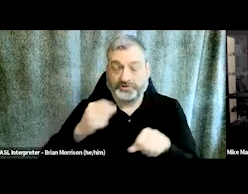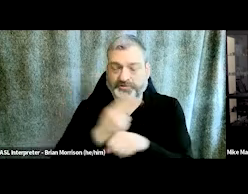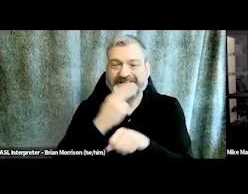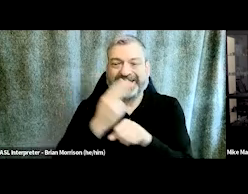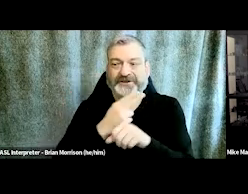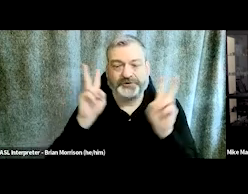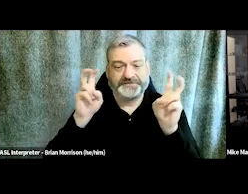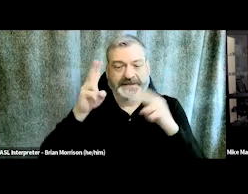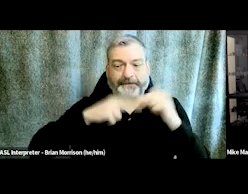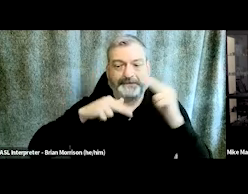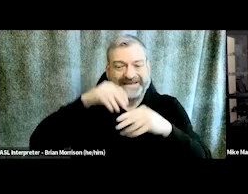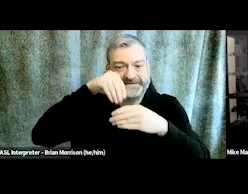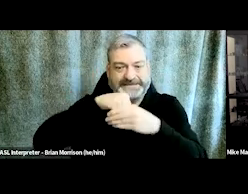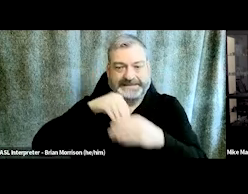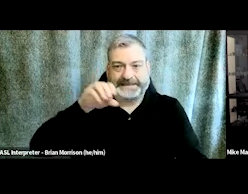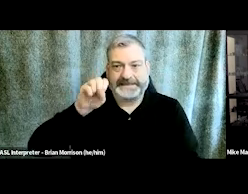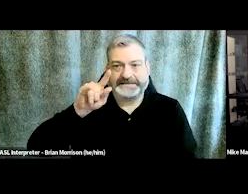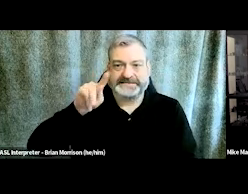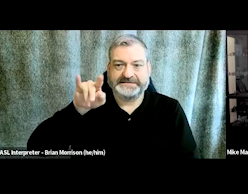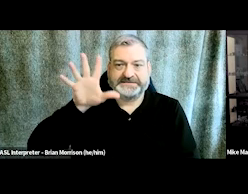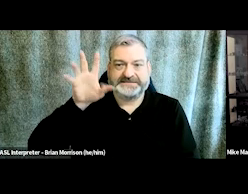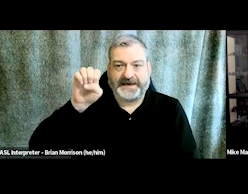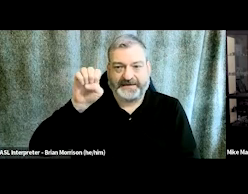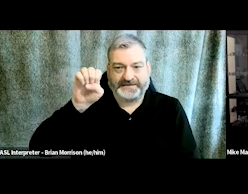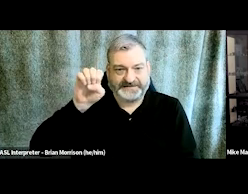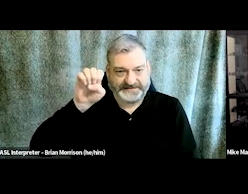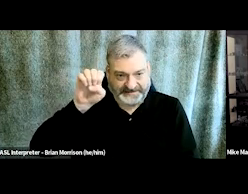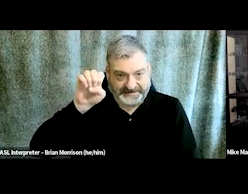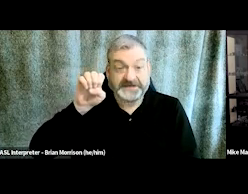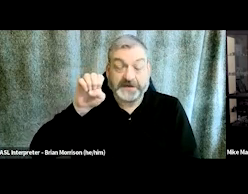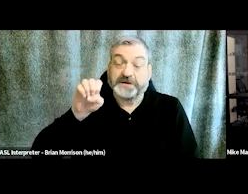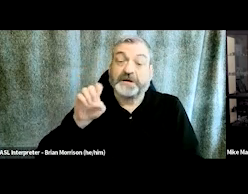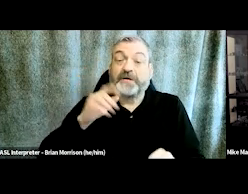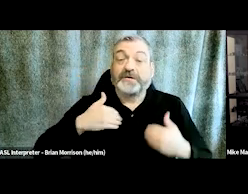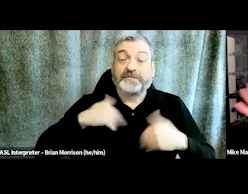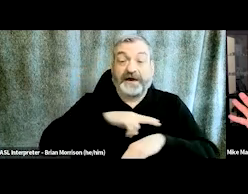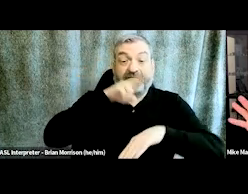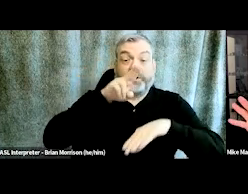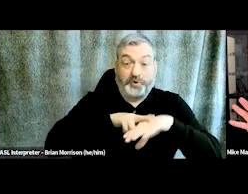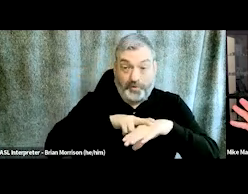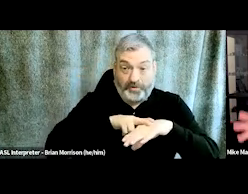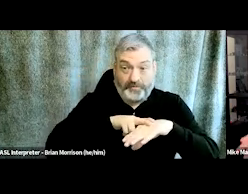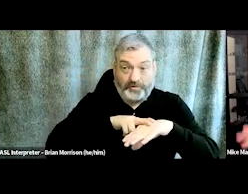And this is really important because you have both a normal text style in Word and you have a heading level one style